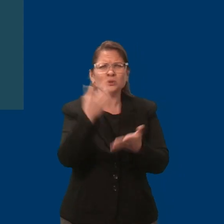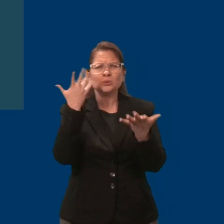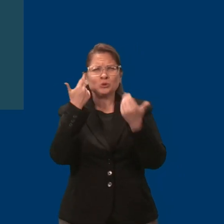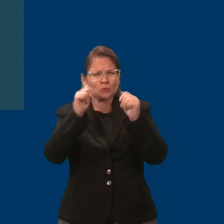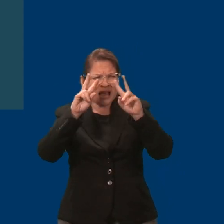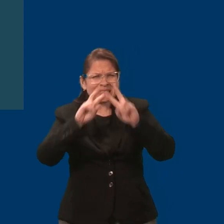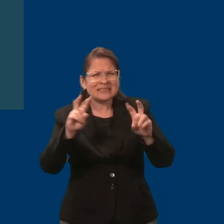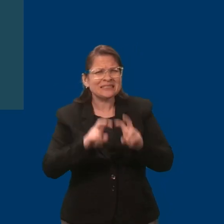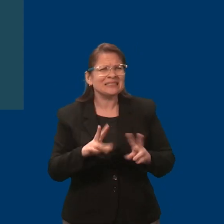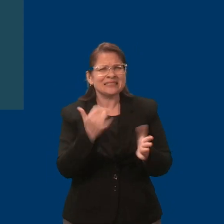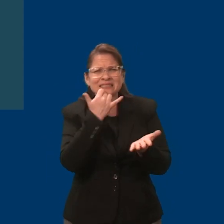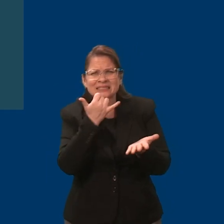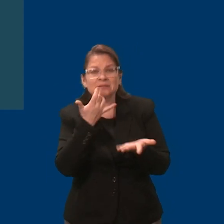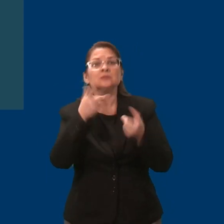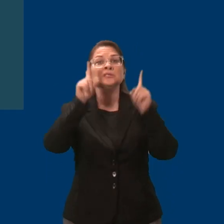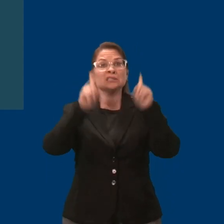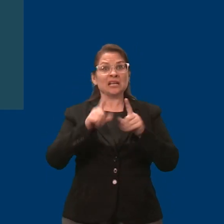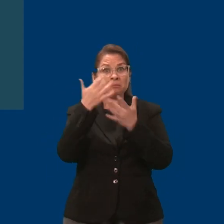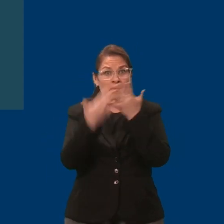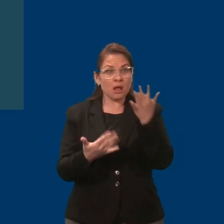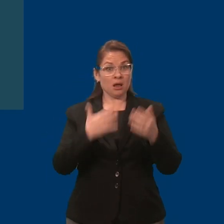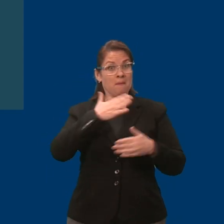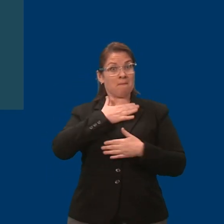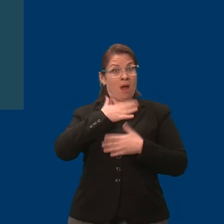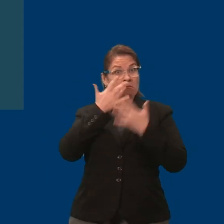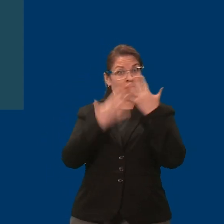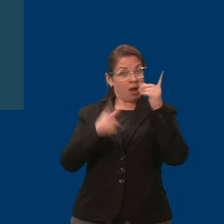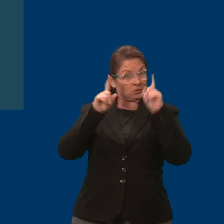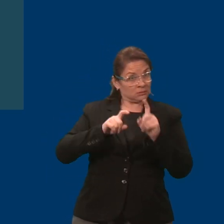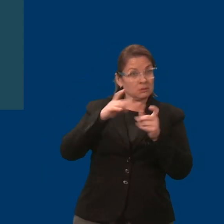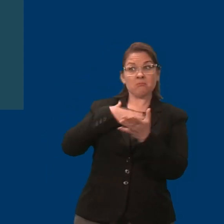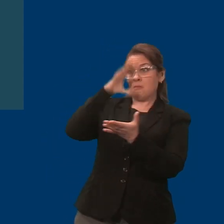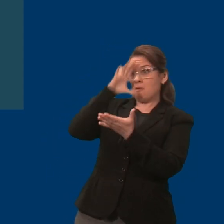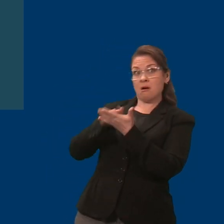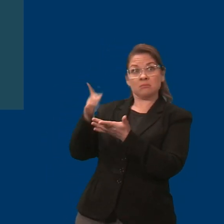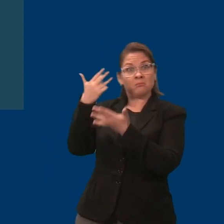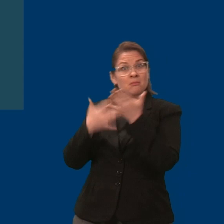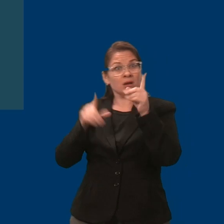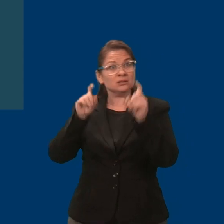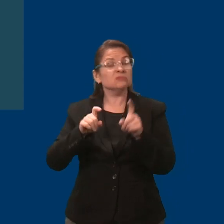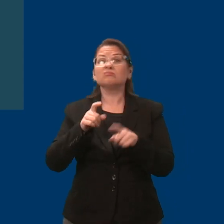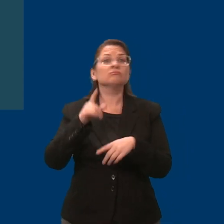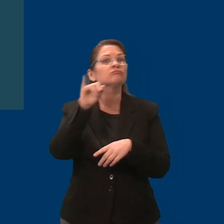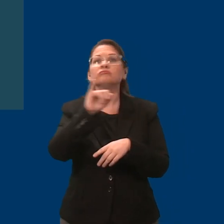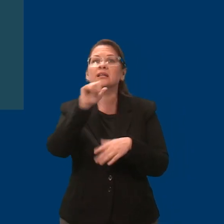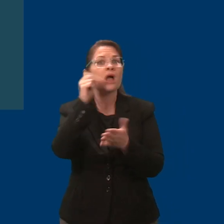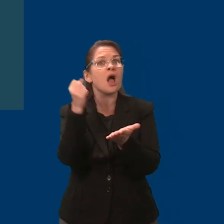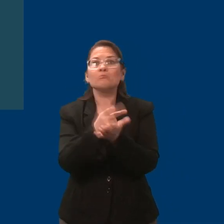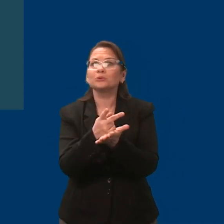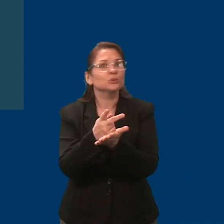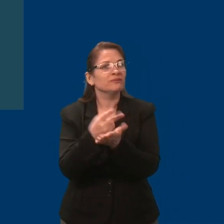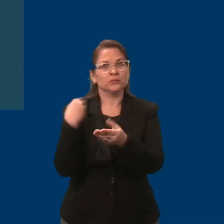had to pay out of pocket for, since it was not approved, or as insurance said, needed for Leo's diagnosis.